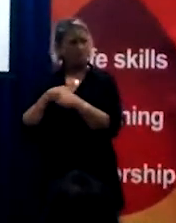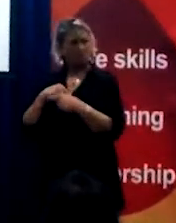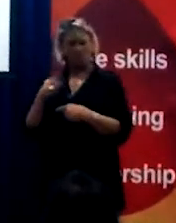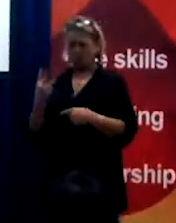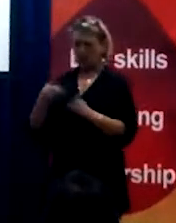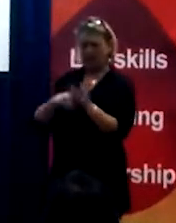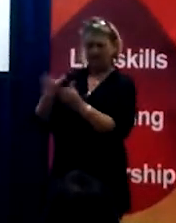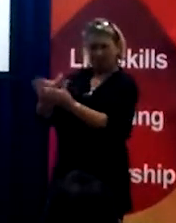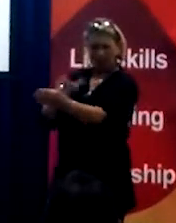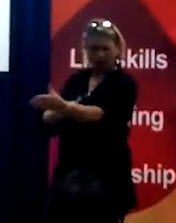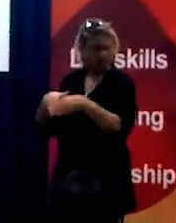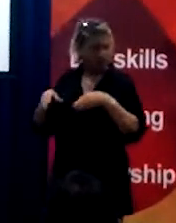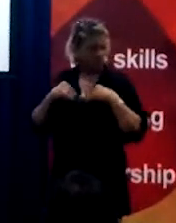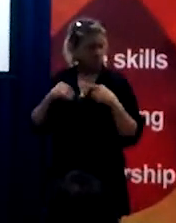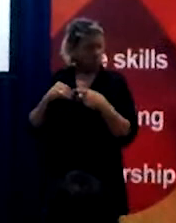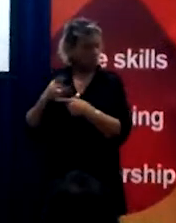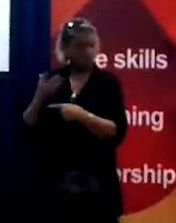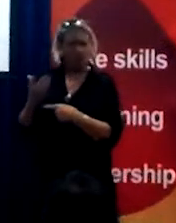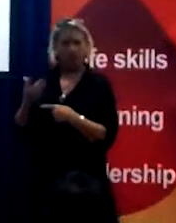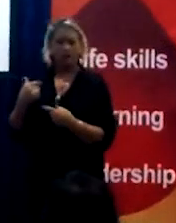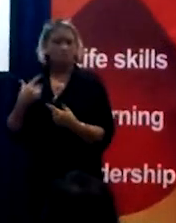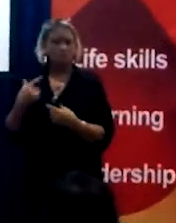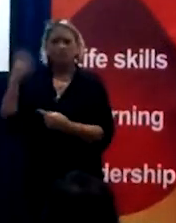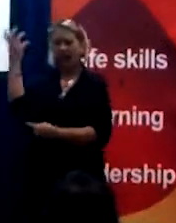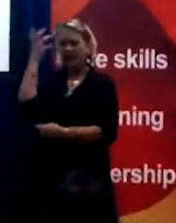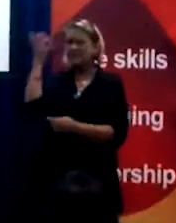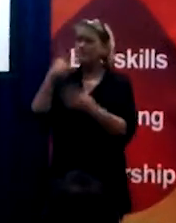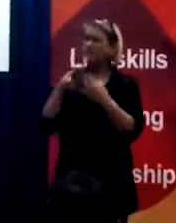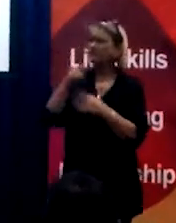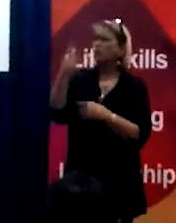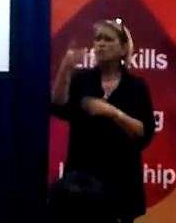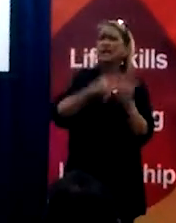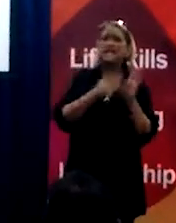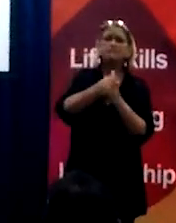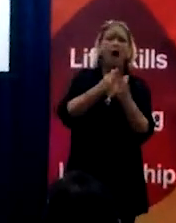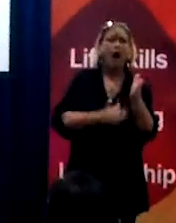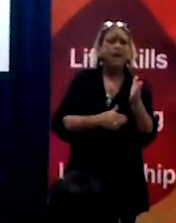years behind their Hearing peers. Now, academically, if you’re three years behind, you can imagine how that would be